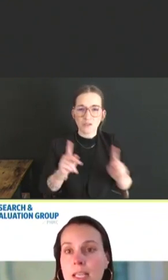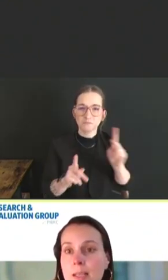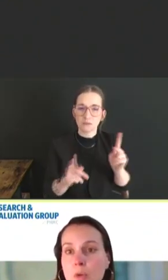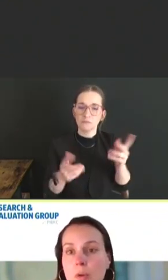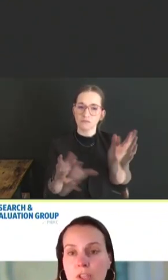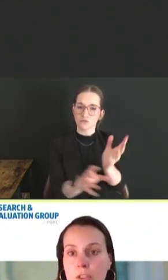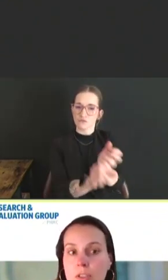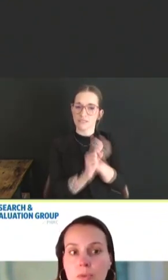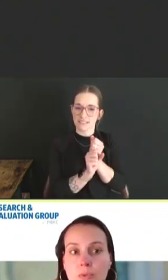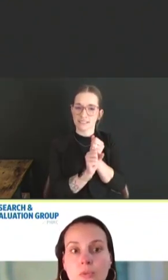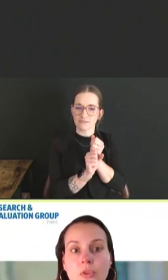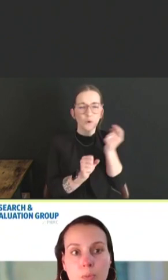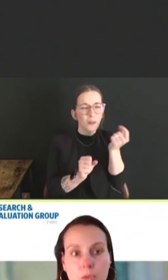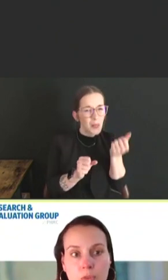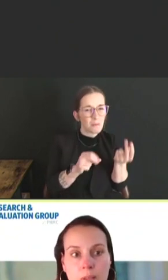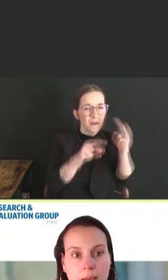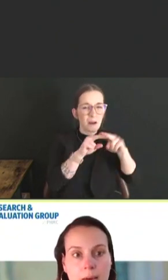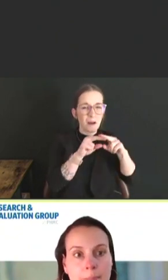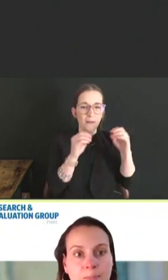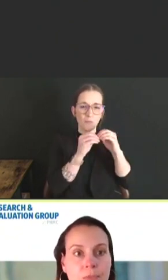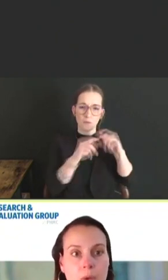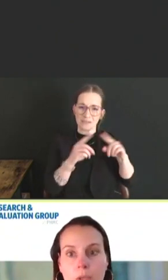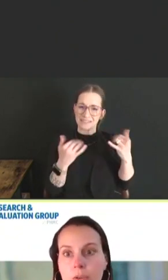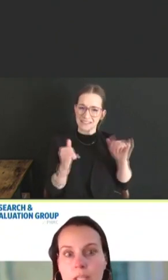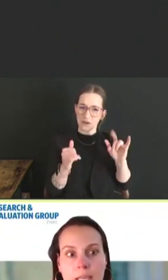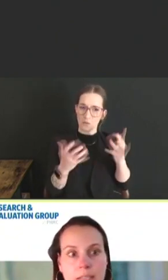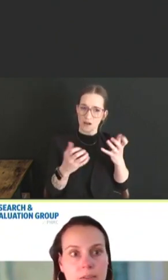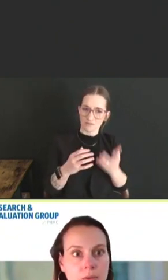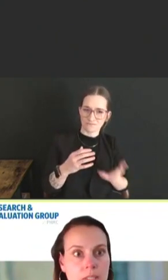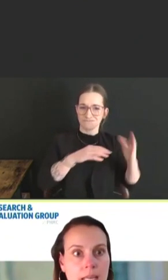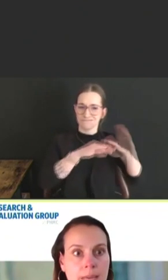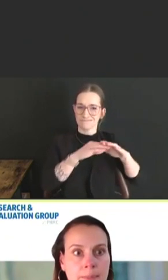slightly more, but there's still room for improvement there. Go to the next slide.